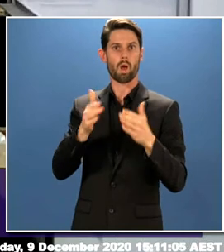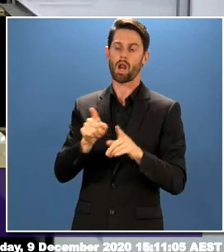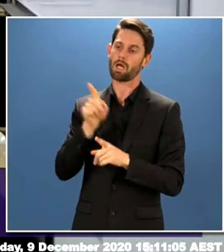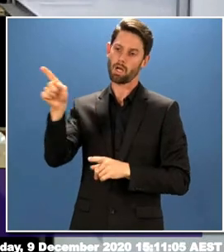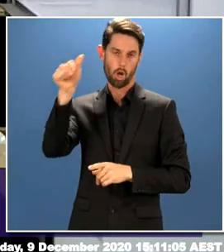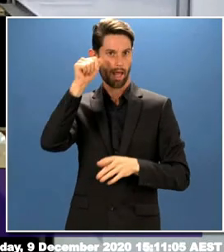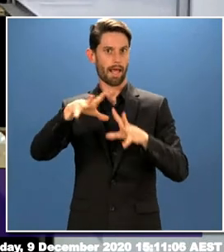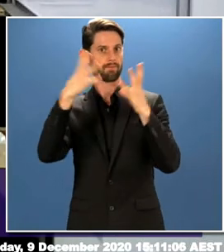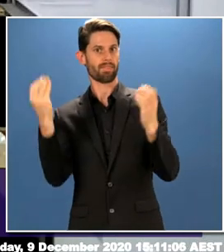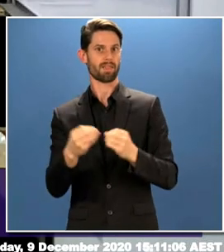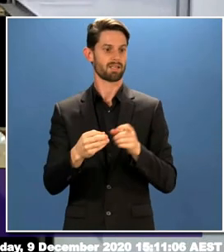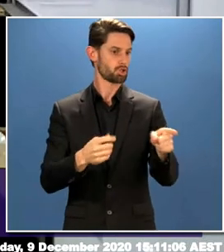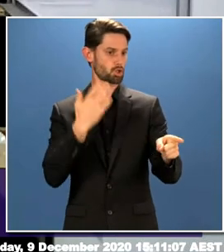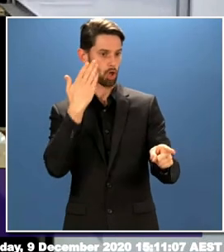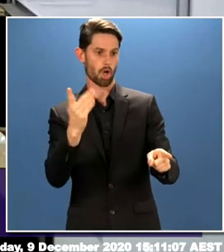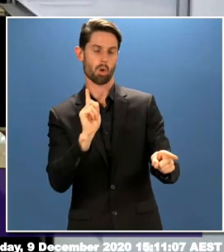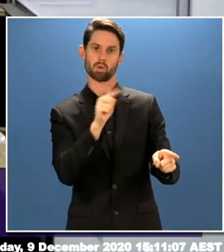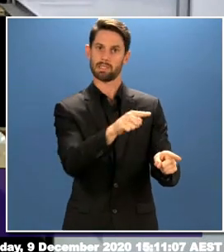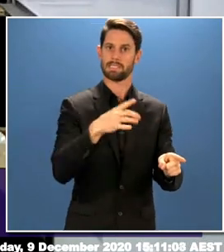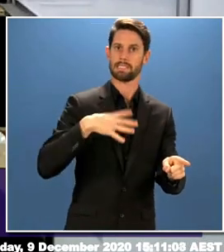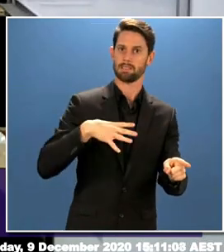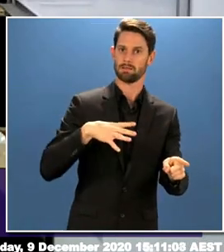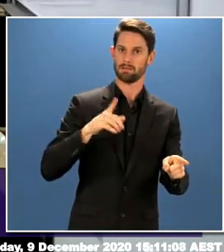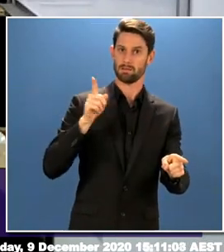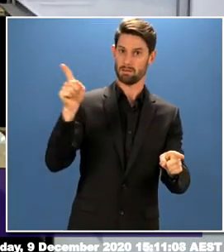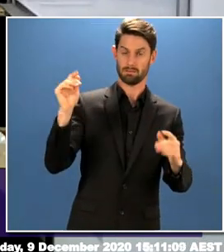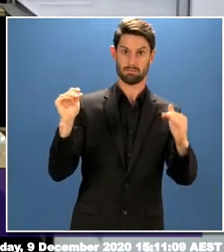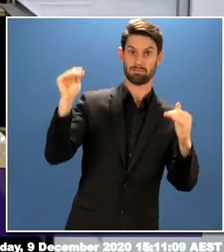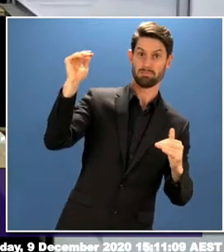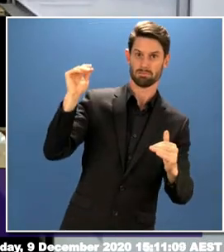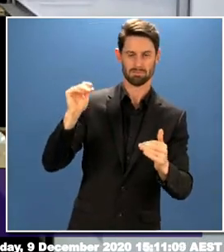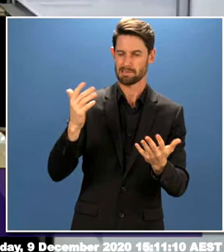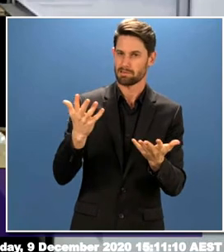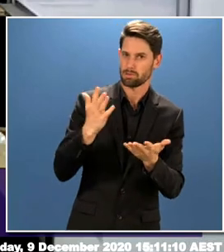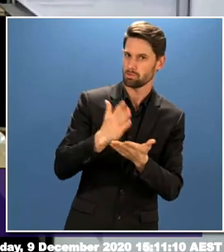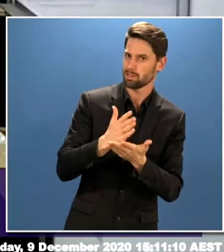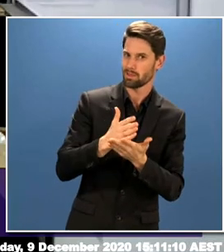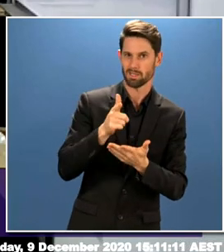or shouldn't do, and that's a serious concern. Particularly it contradicts this convention of the rights